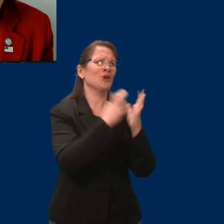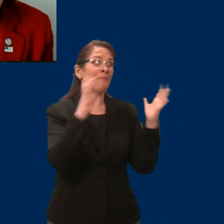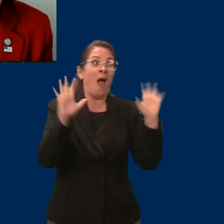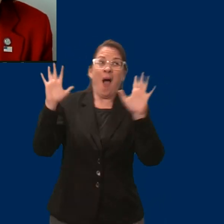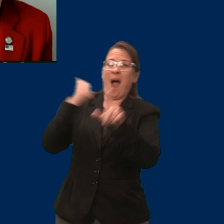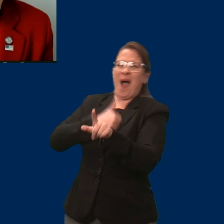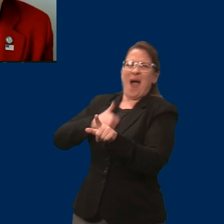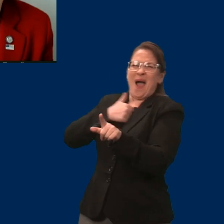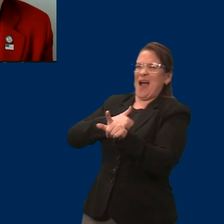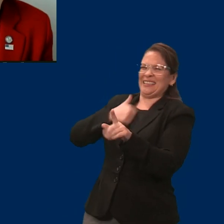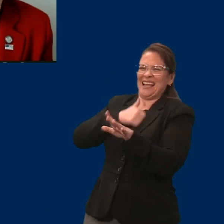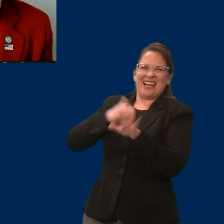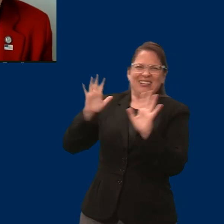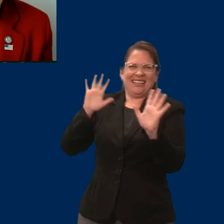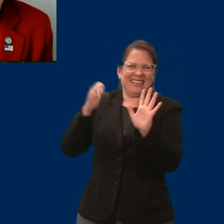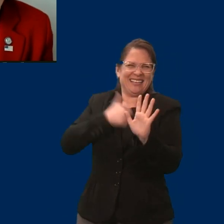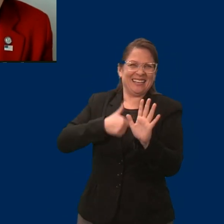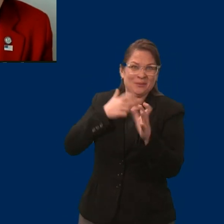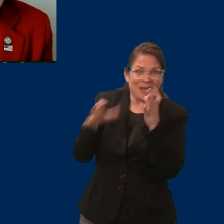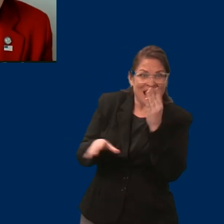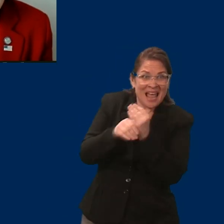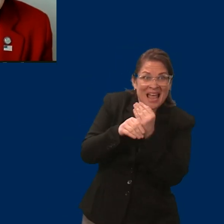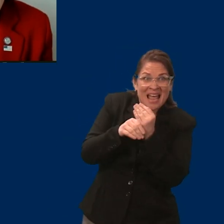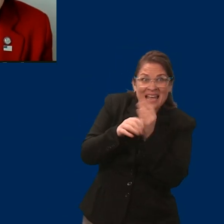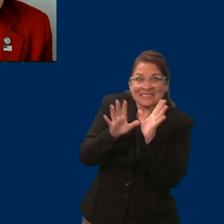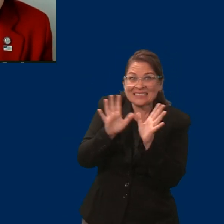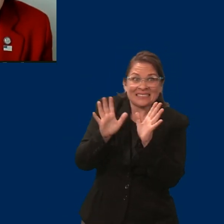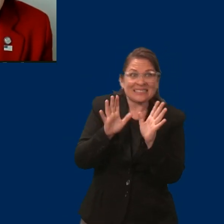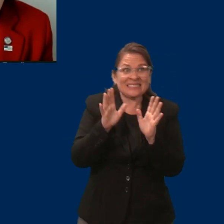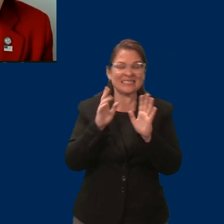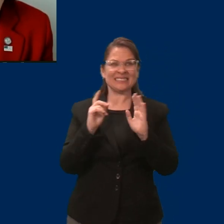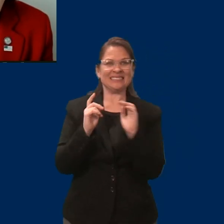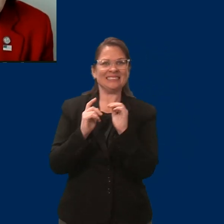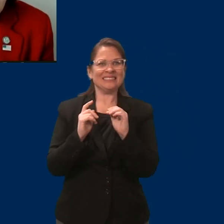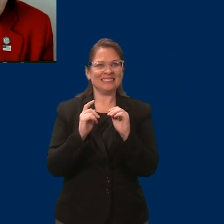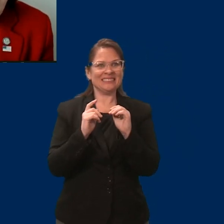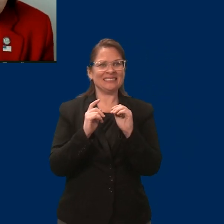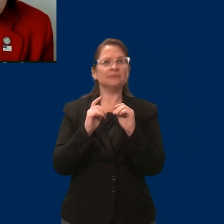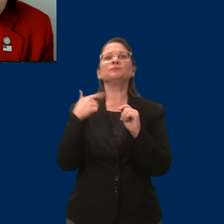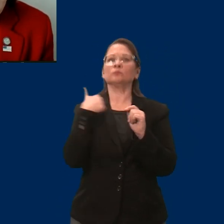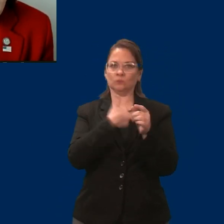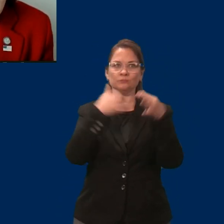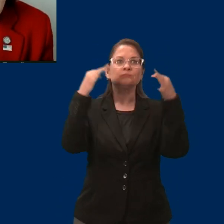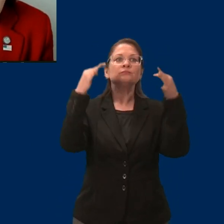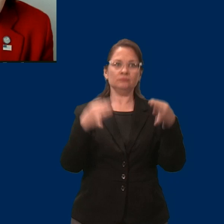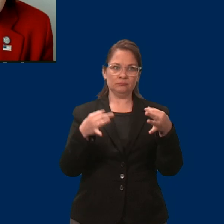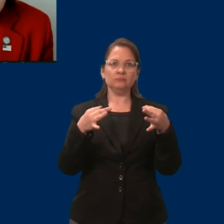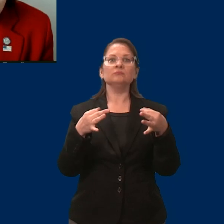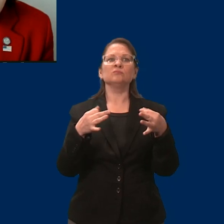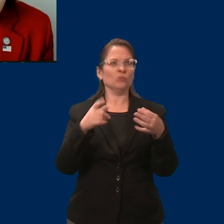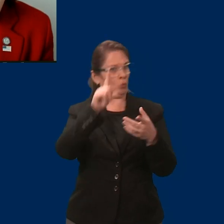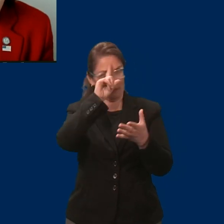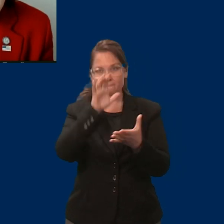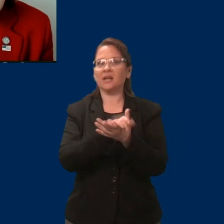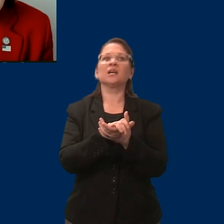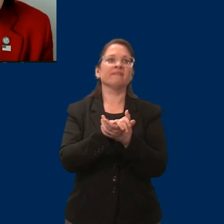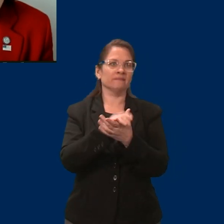(Carla) Hope, what I just want to close with is that we definitely, I believe, should feel good that